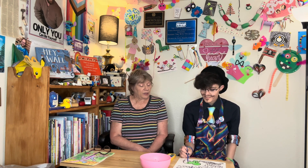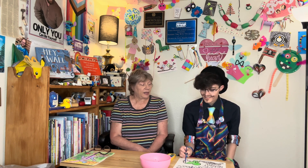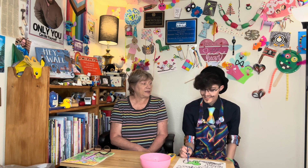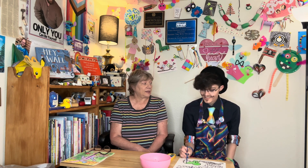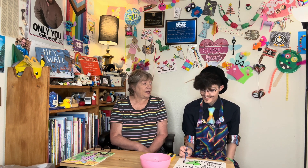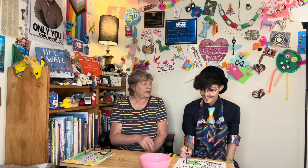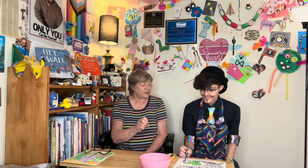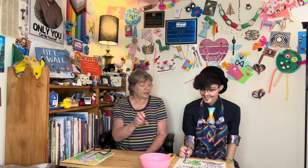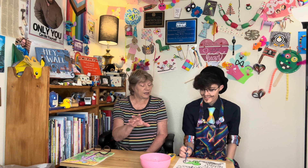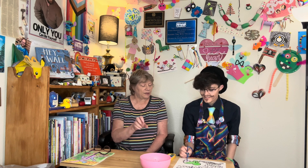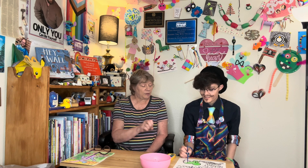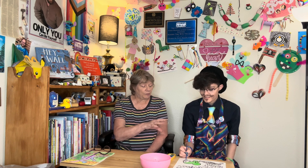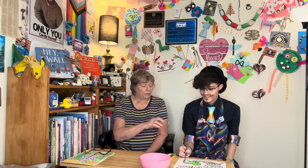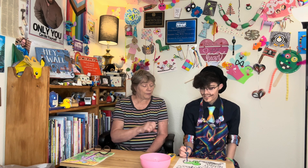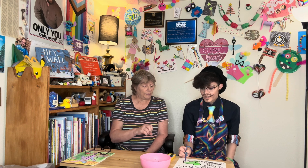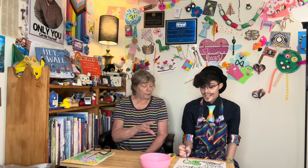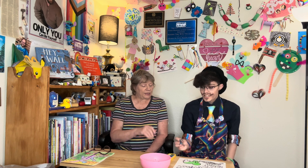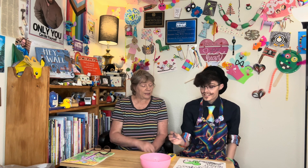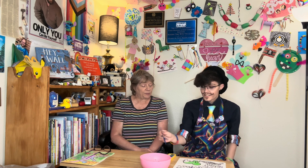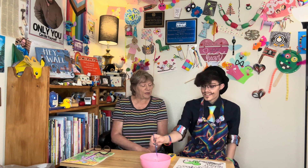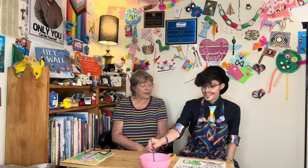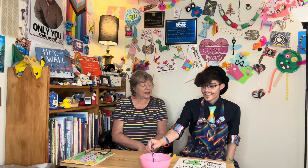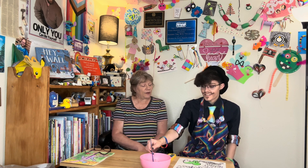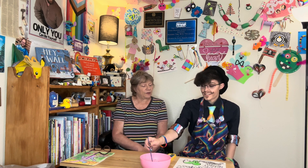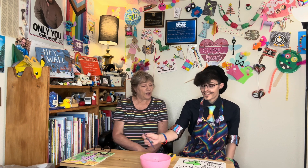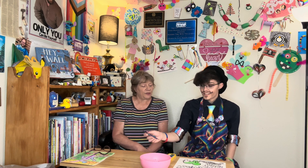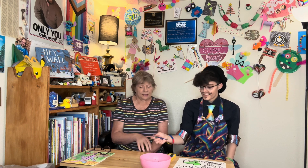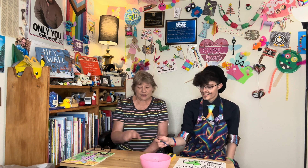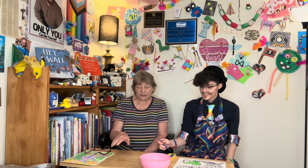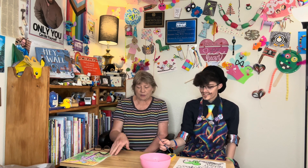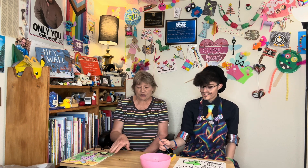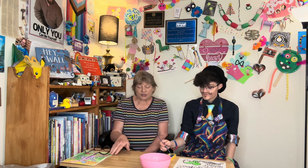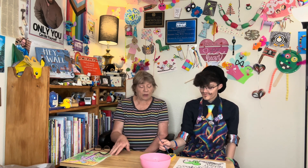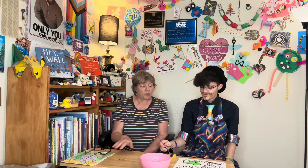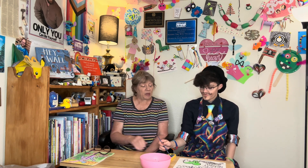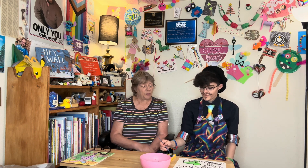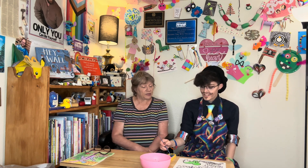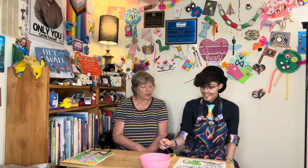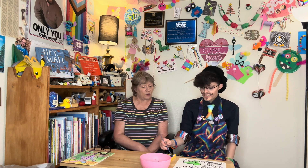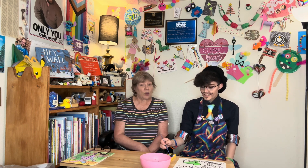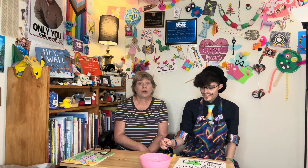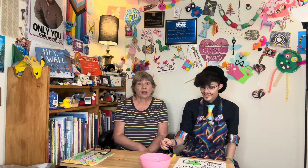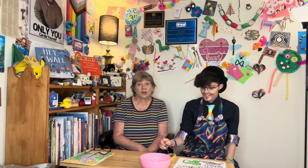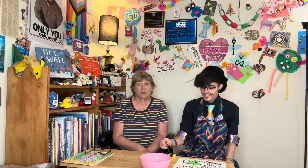lines, it kind of just bleeds out on this the special type of paper. It's called watercolor